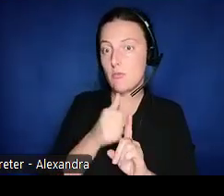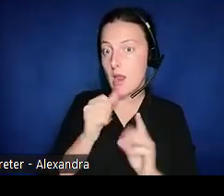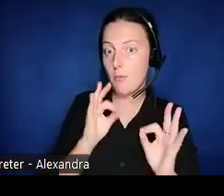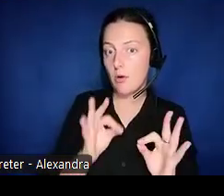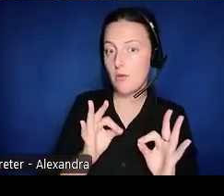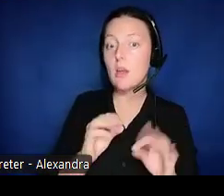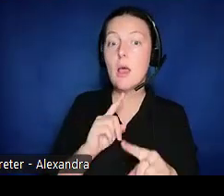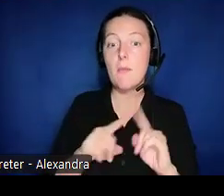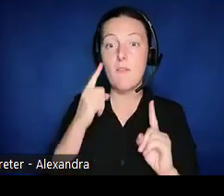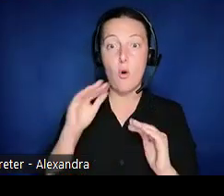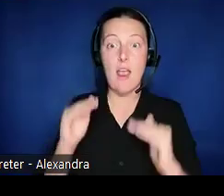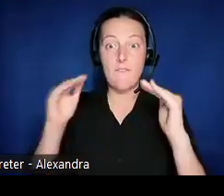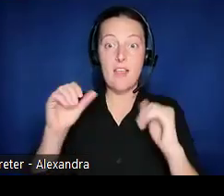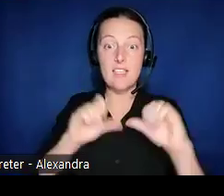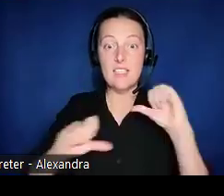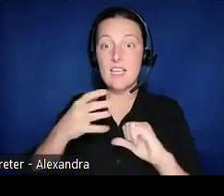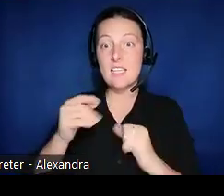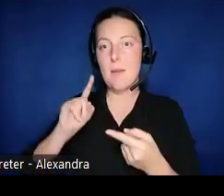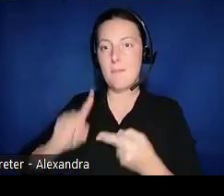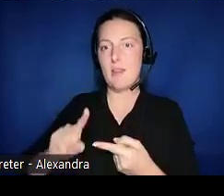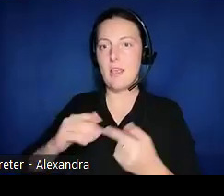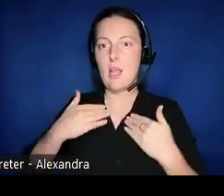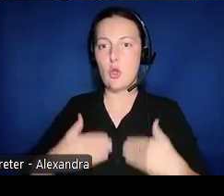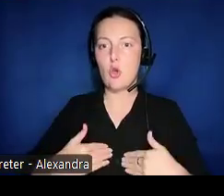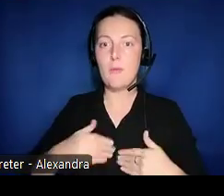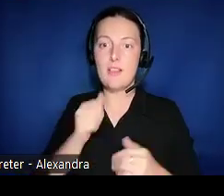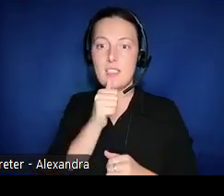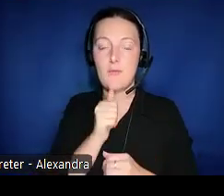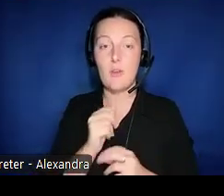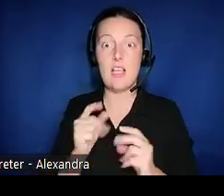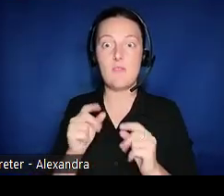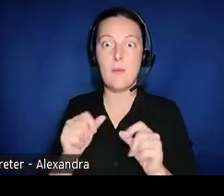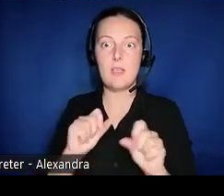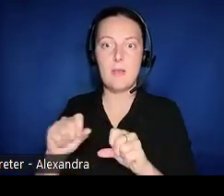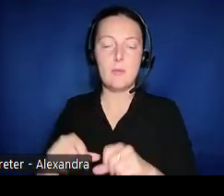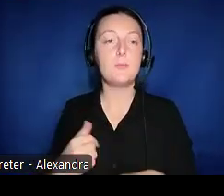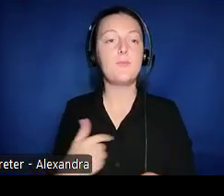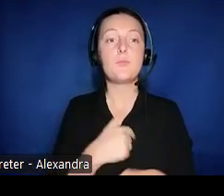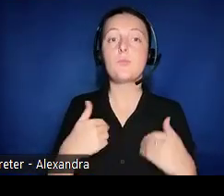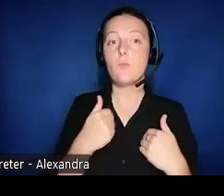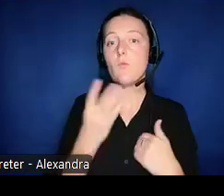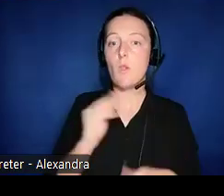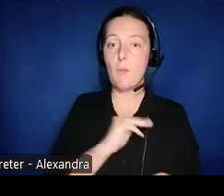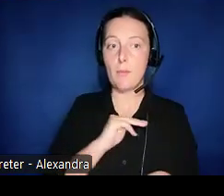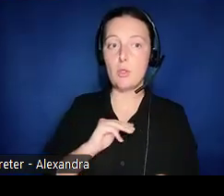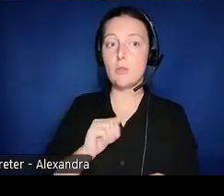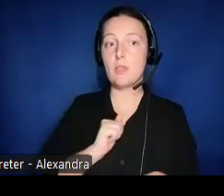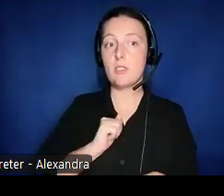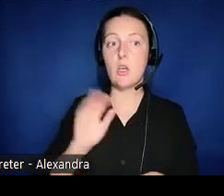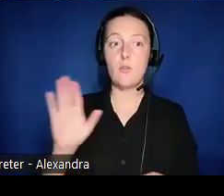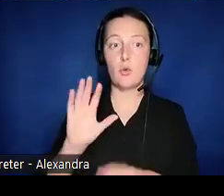rapidly as possible. Uh we have a couple members. Uh I am your director Ian Zero. Uh and also we